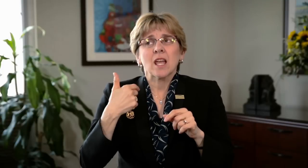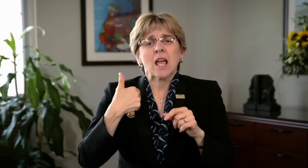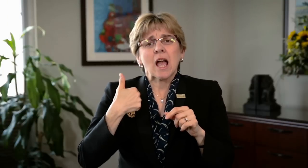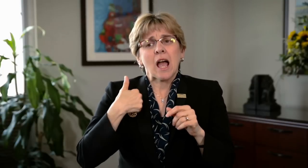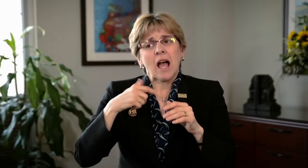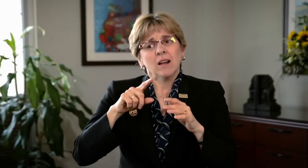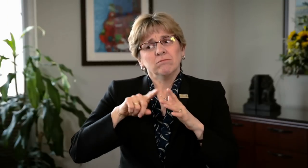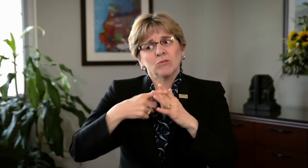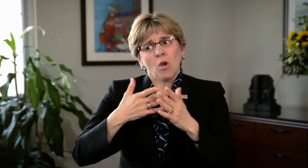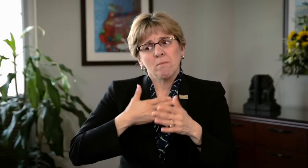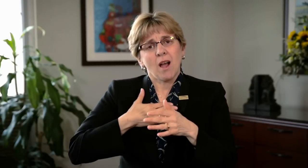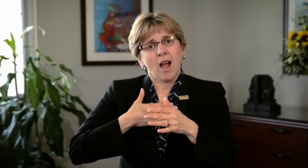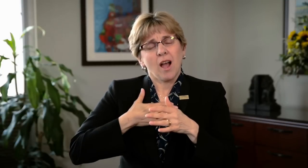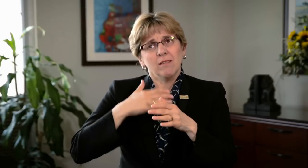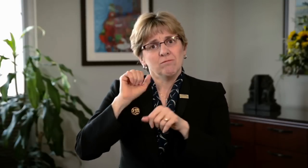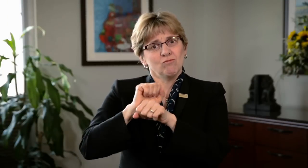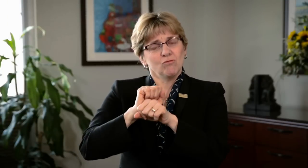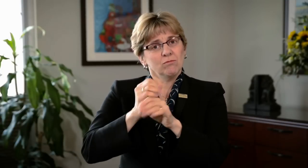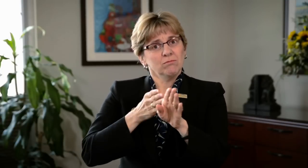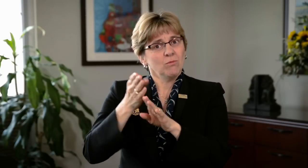I started my career